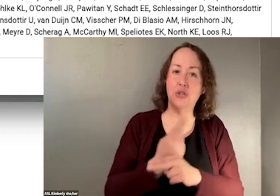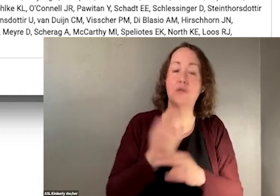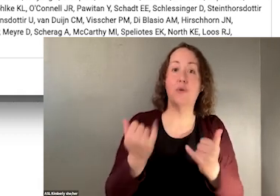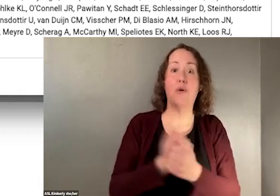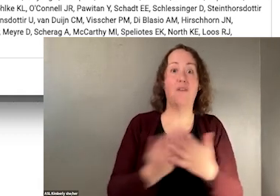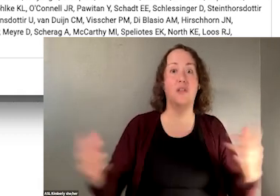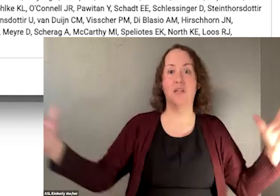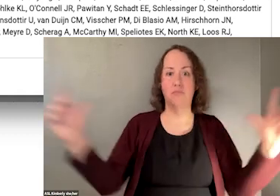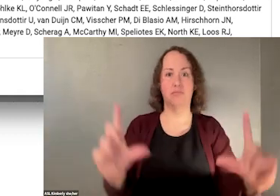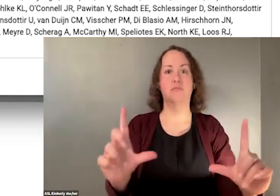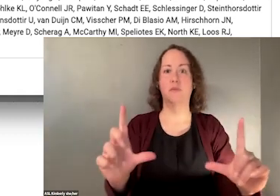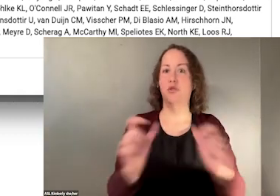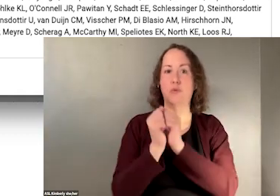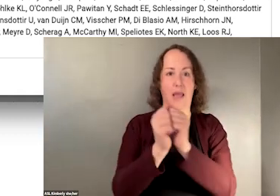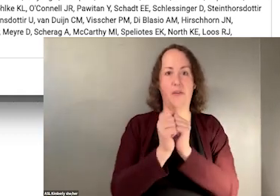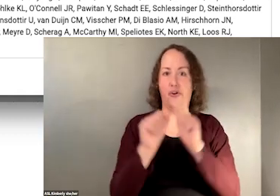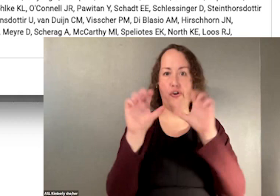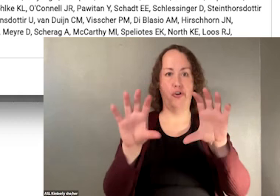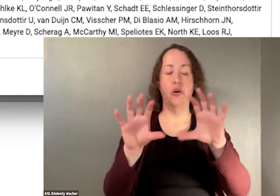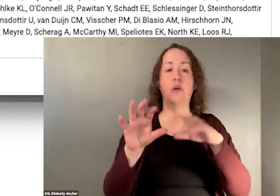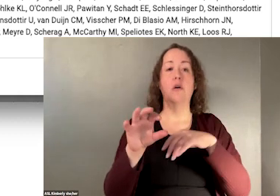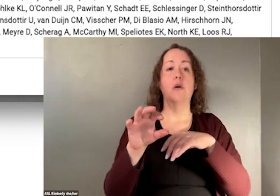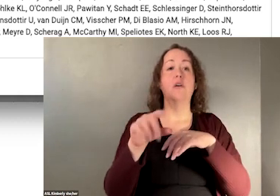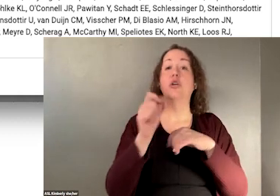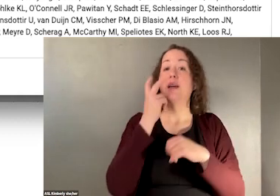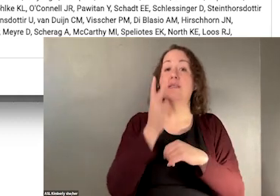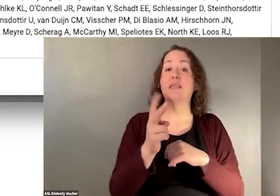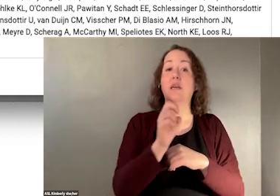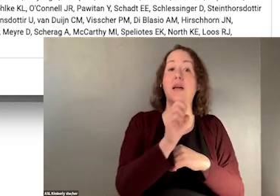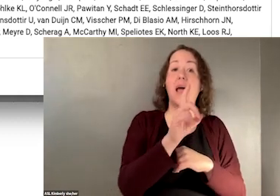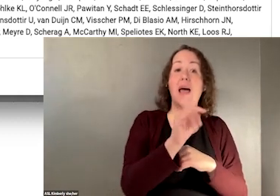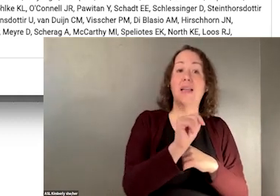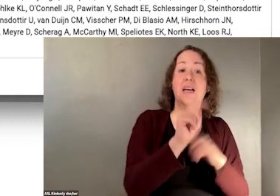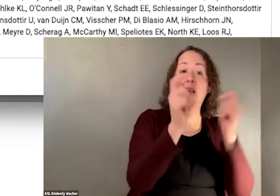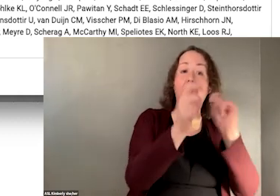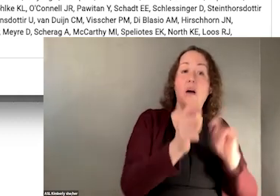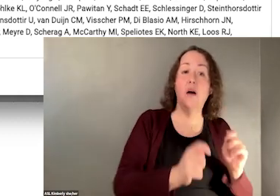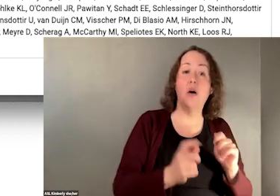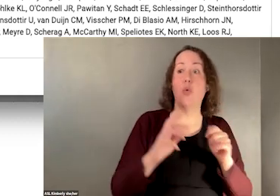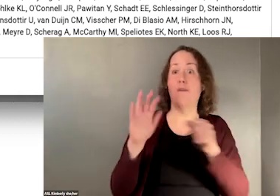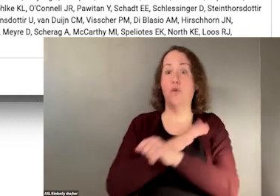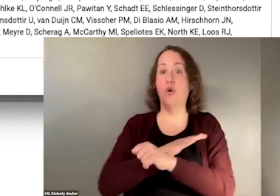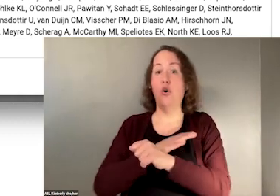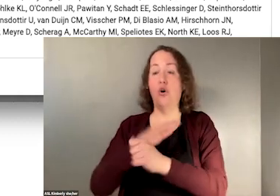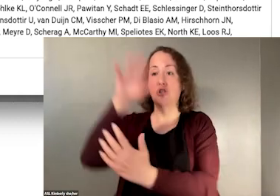So it's all right there in front of you. You can see what the edited version is, what the full version is. You can change how you edited it.